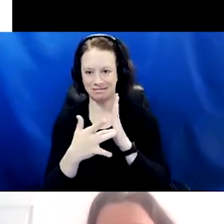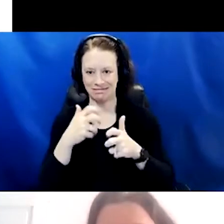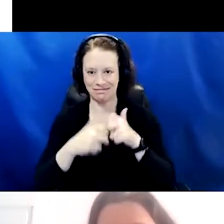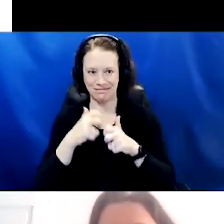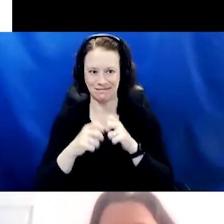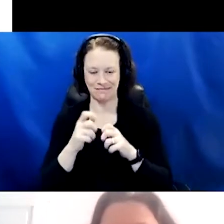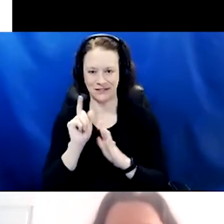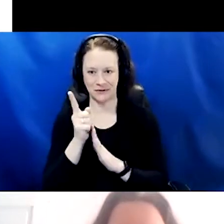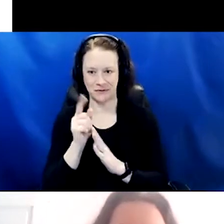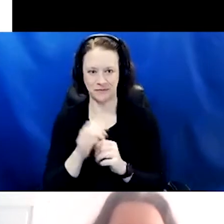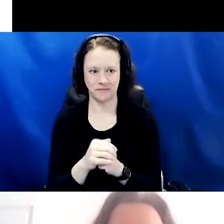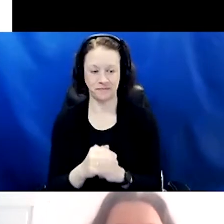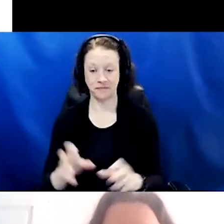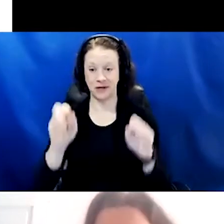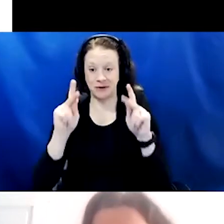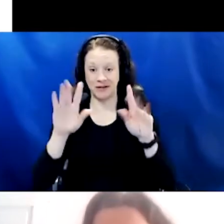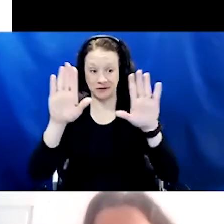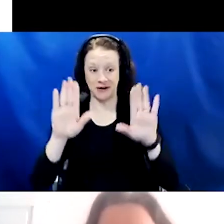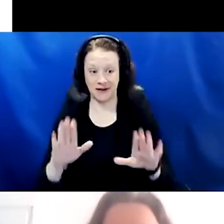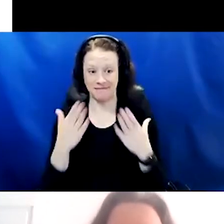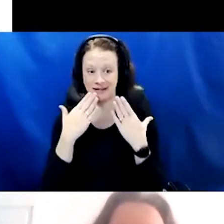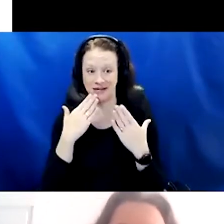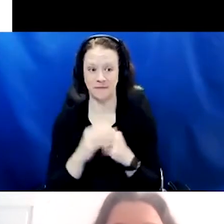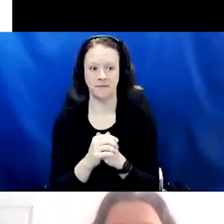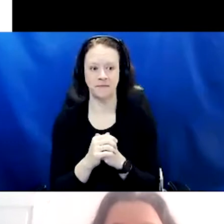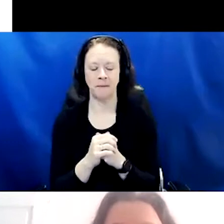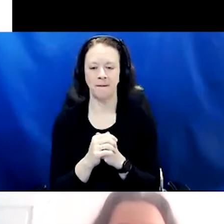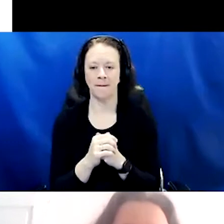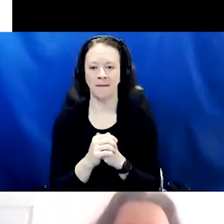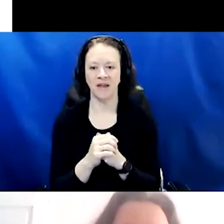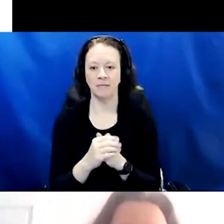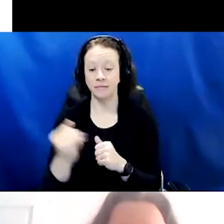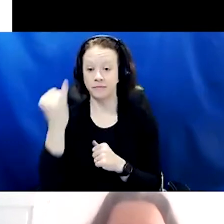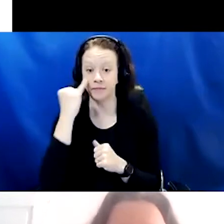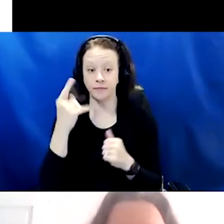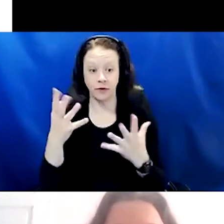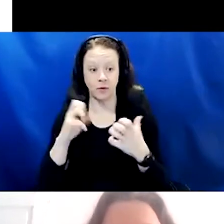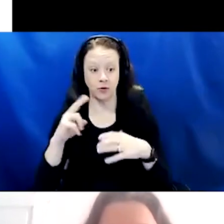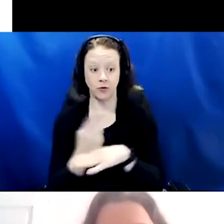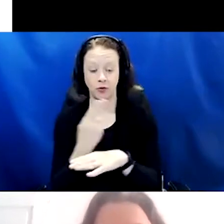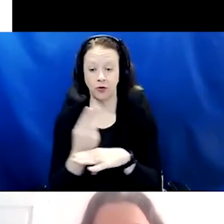Okay, great. Thanks, Claudia. So if you want to use, there's closed captioning available,